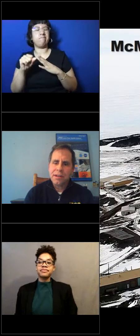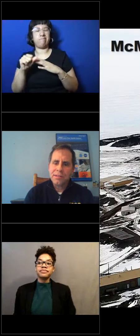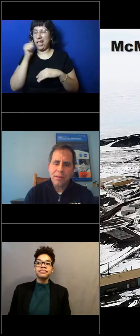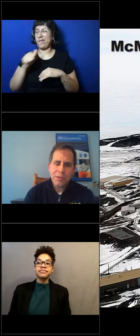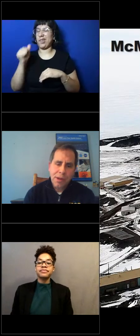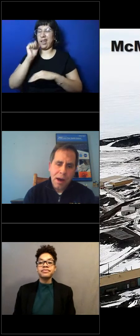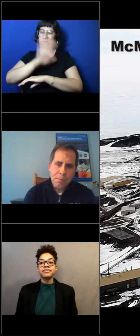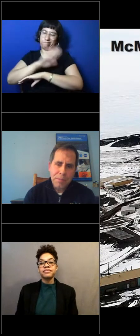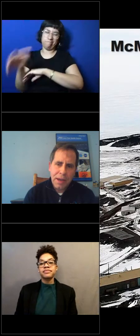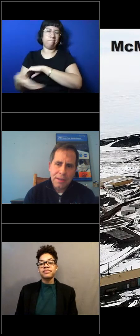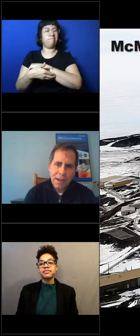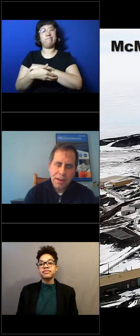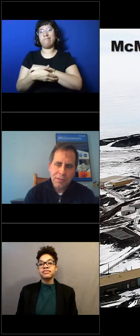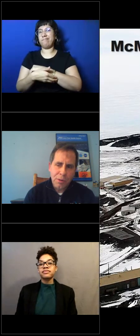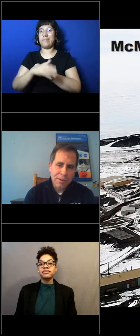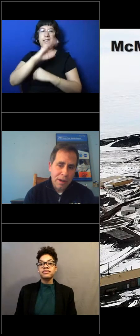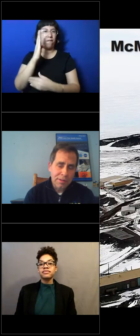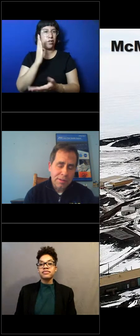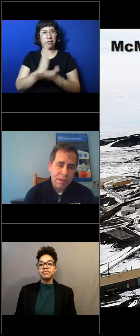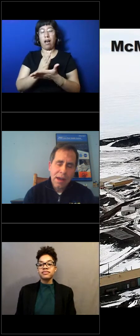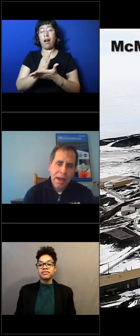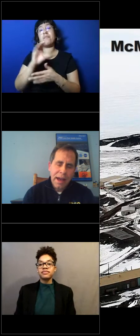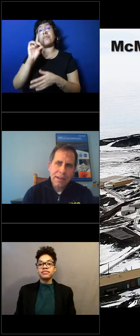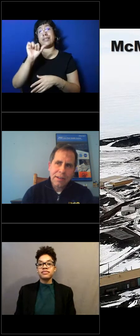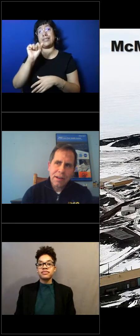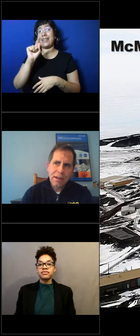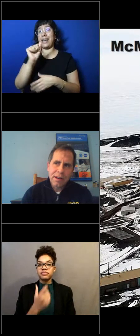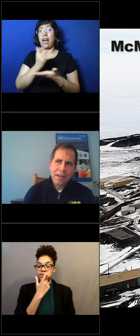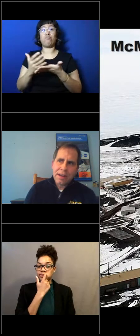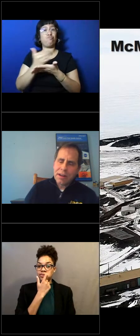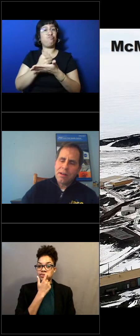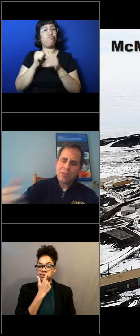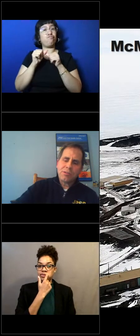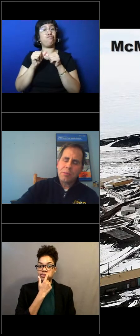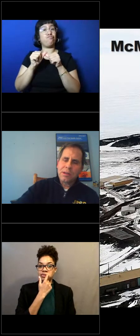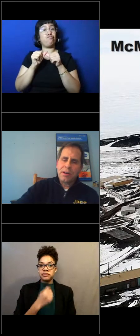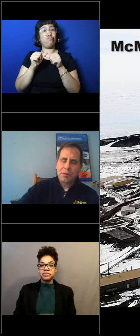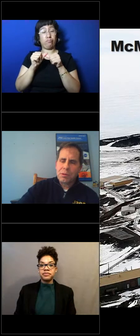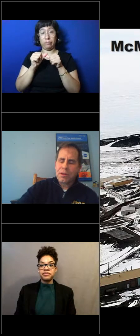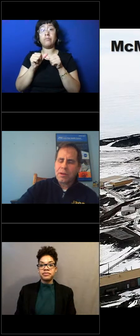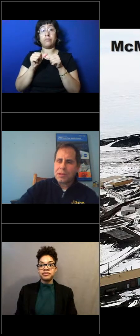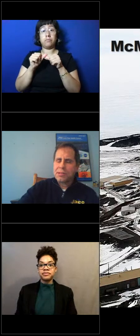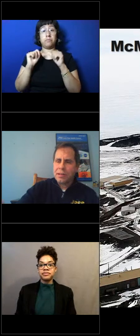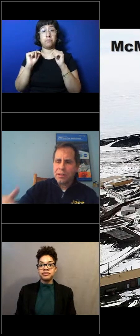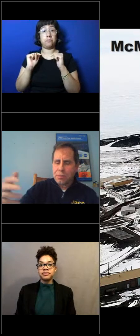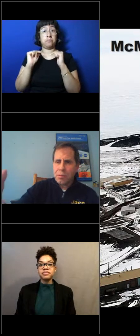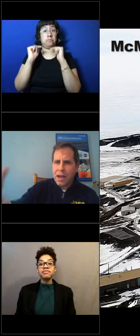These satellites never stop and the data is always constant. And, I'll describe it later when we're talking about the satellites.